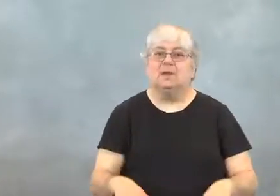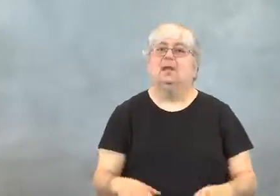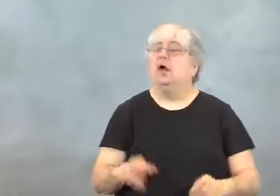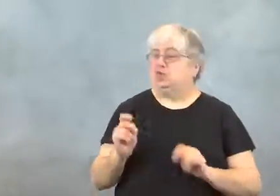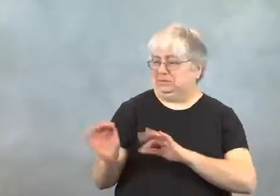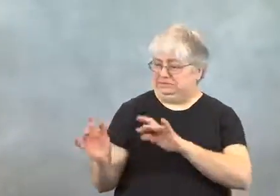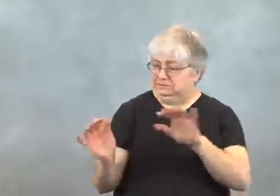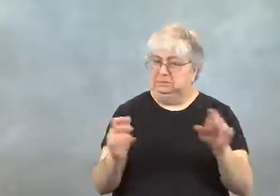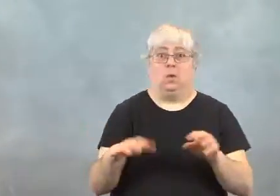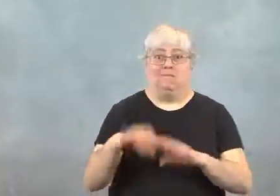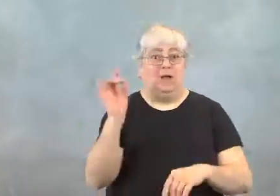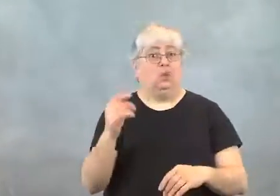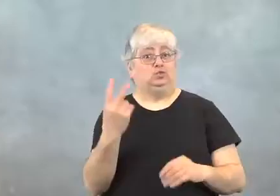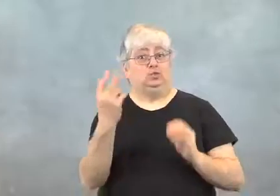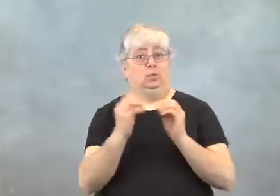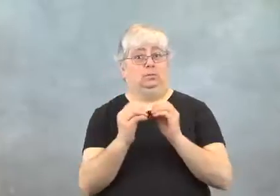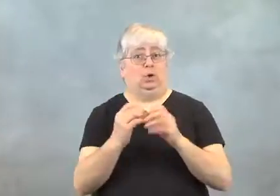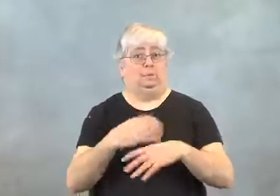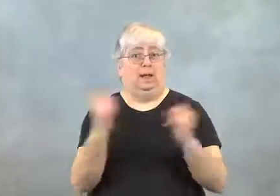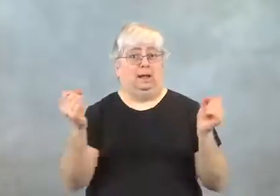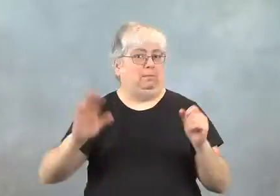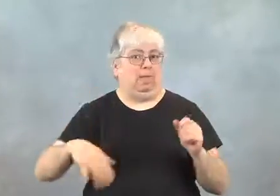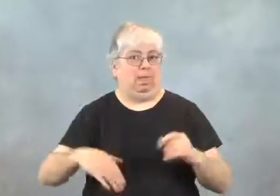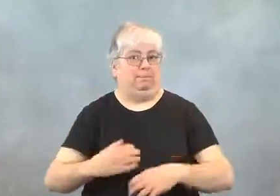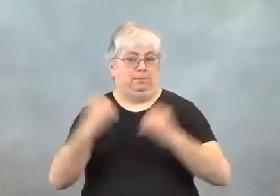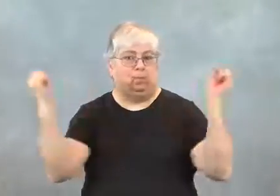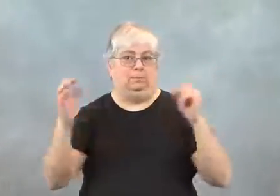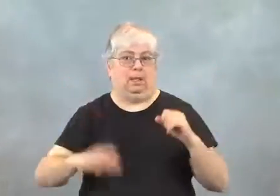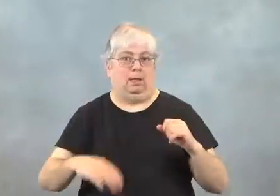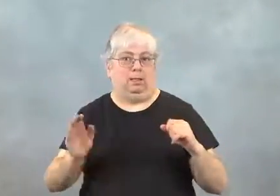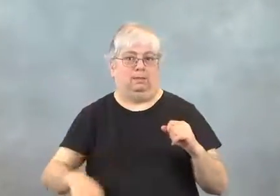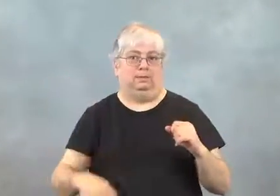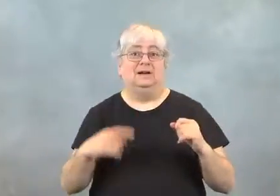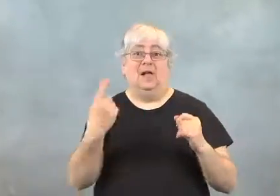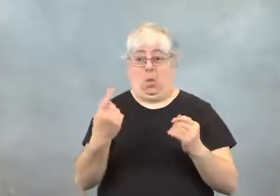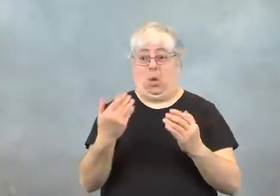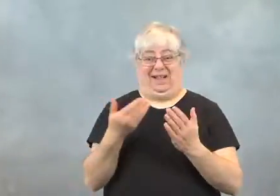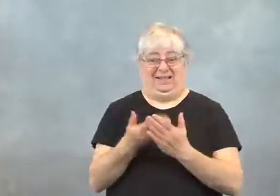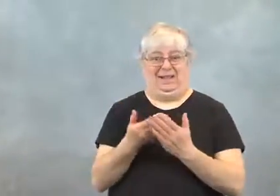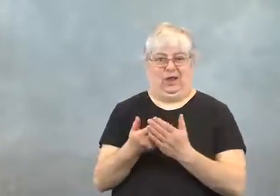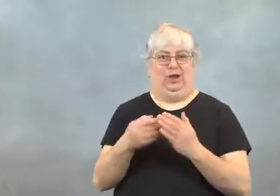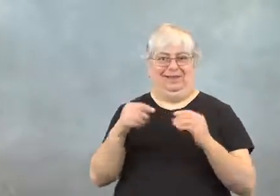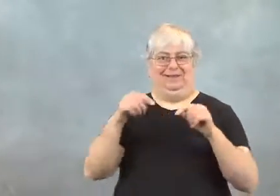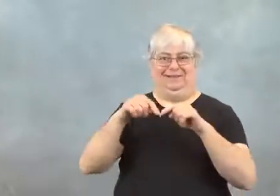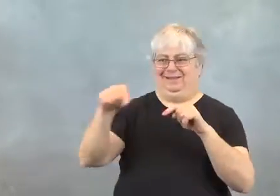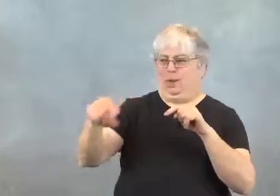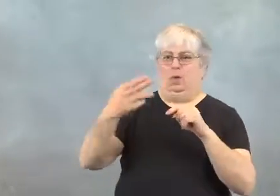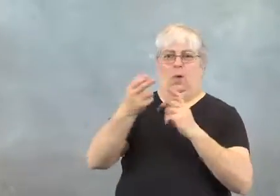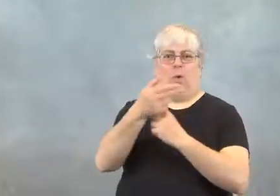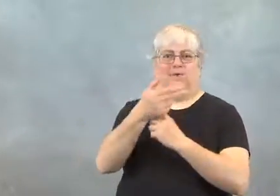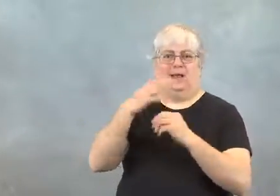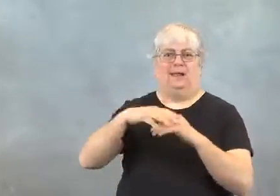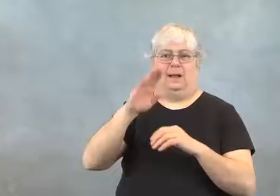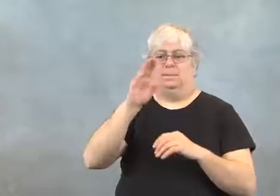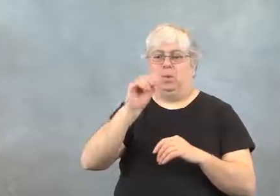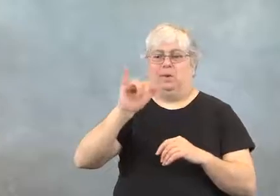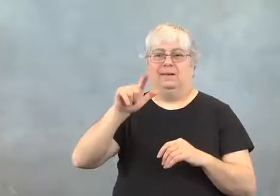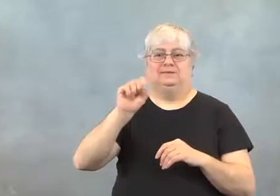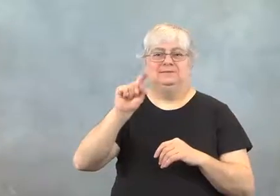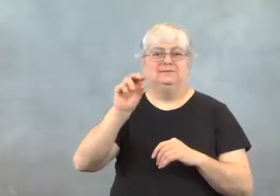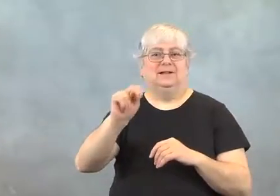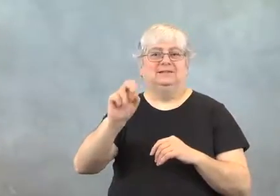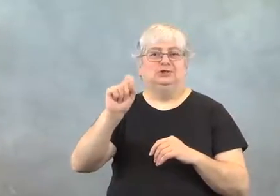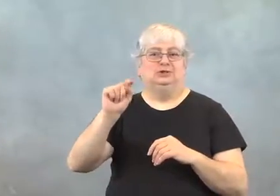Two more unexploded bombs were found.